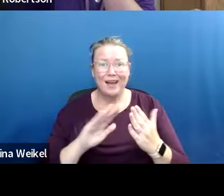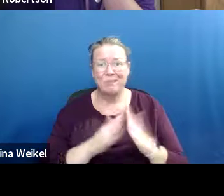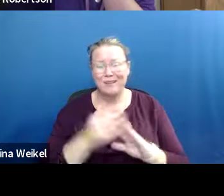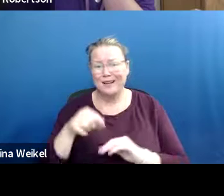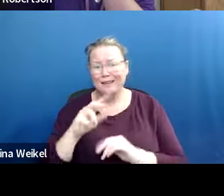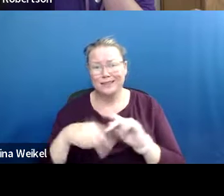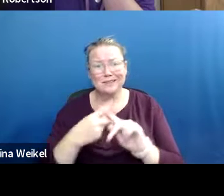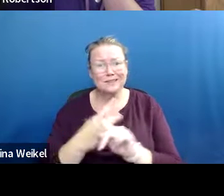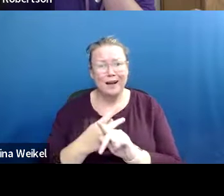Harm (He/Him): service